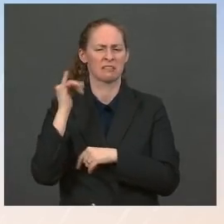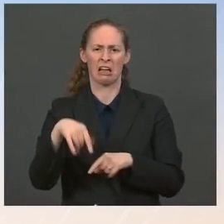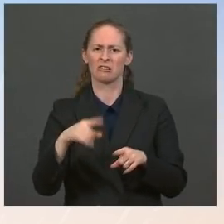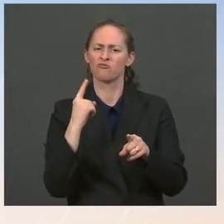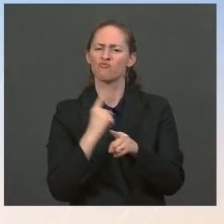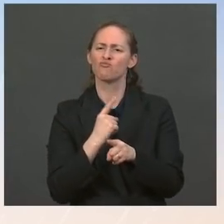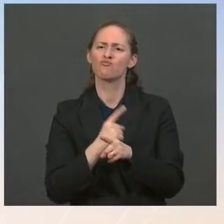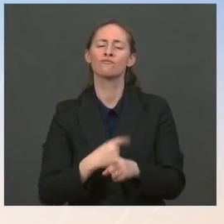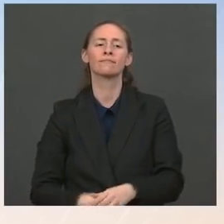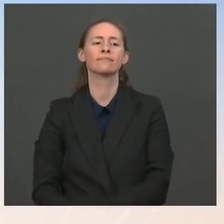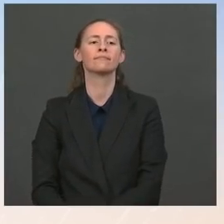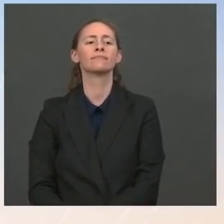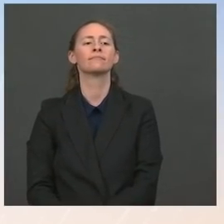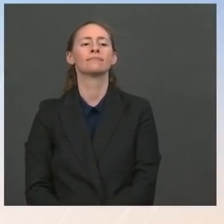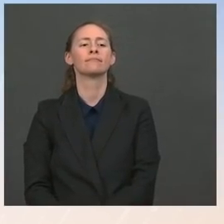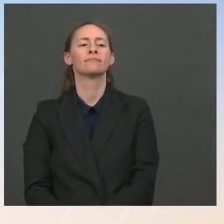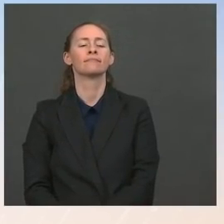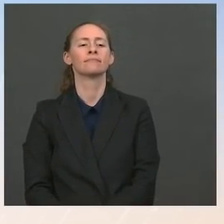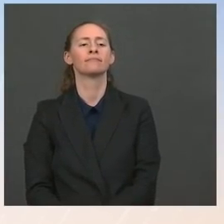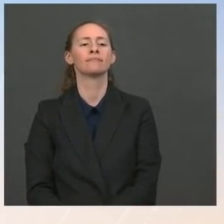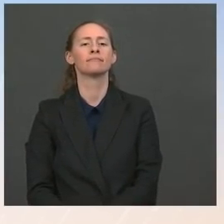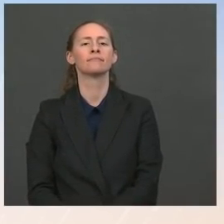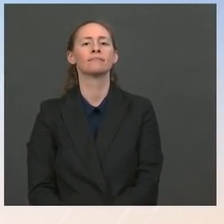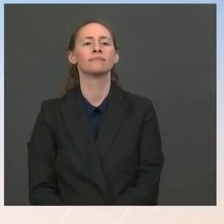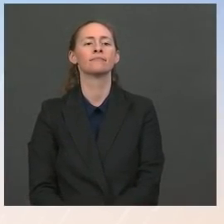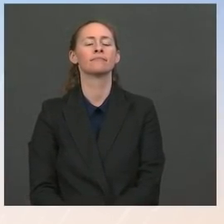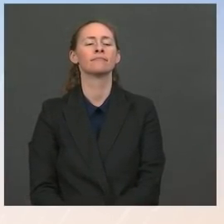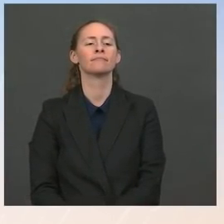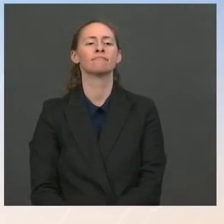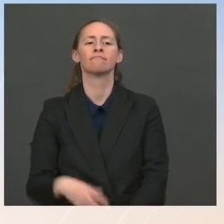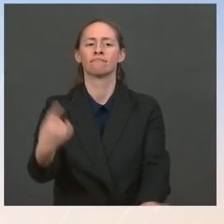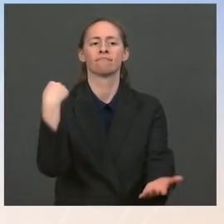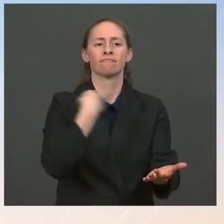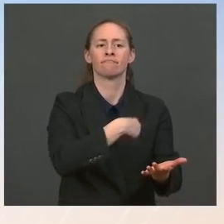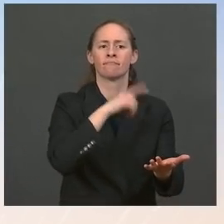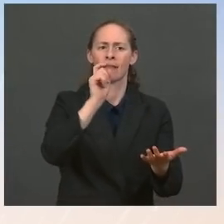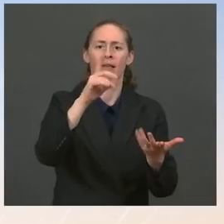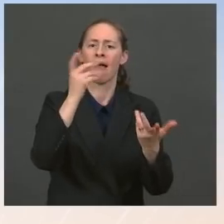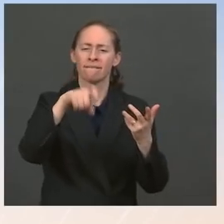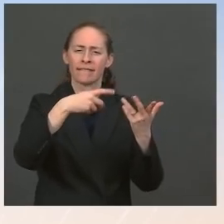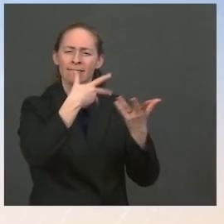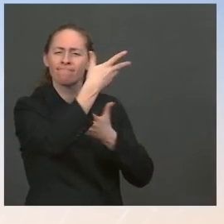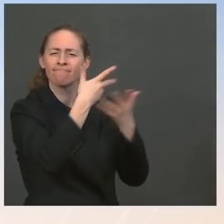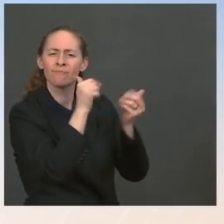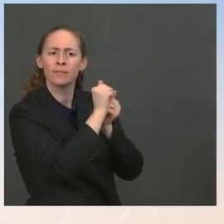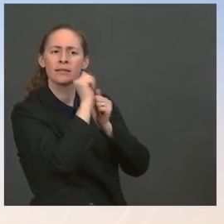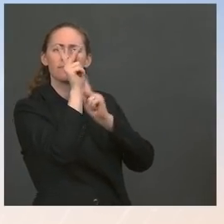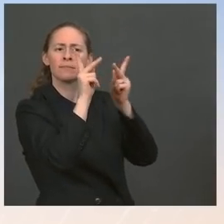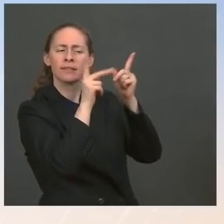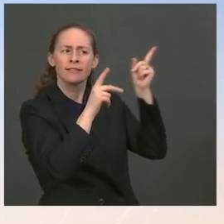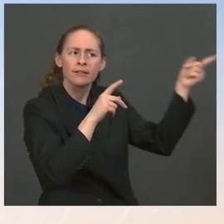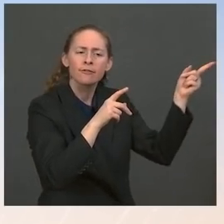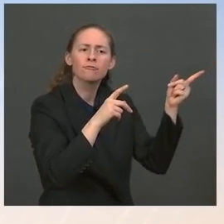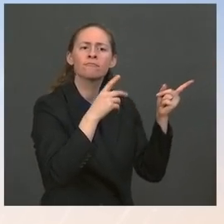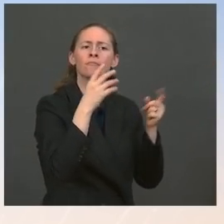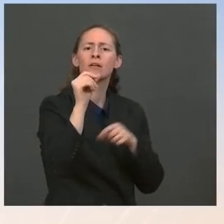But clearly, we're going to work closely with members on the Hill, with Leader Schumer on the next steps on the -- on this.